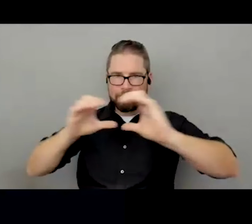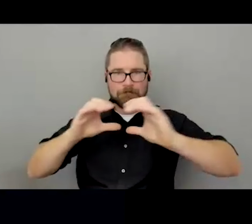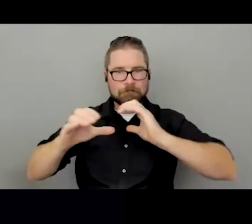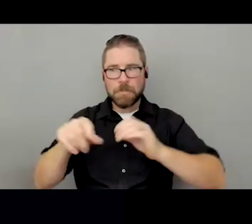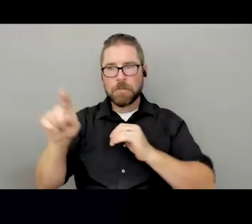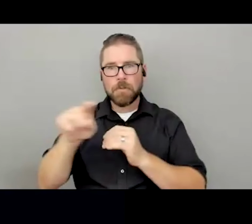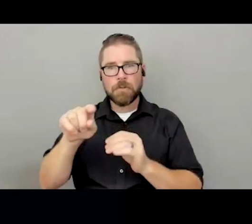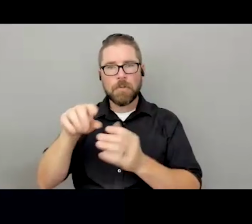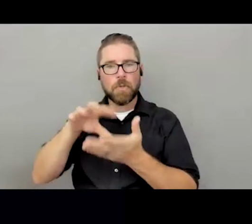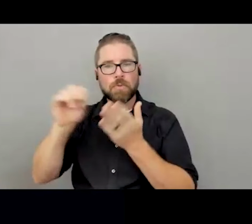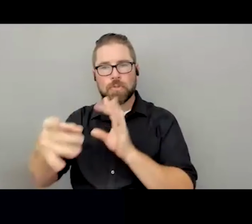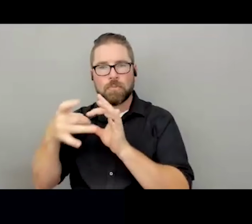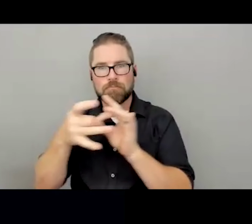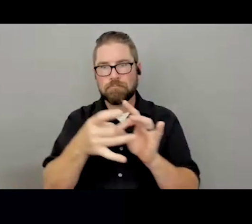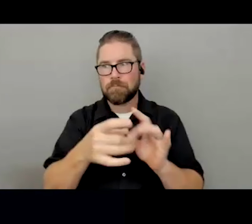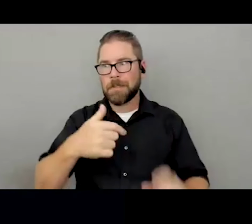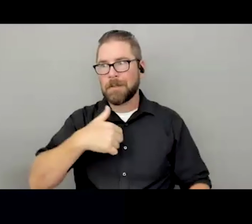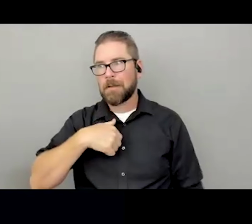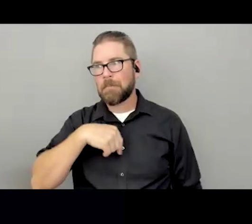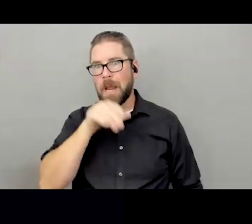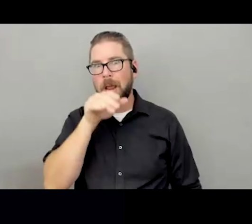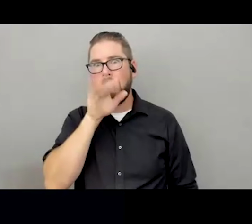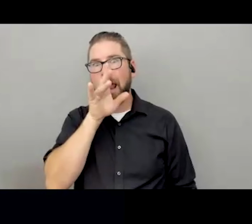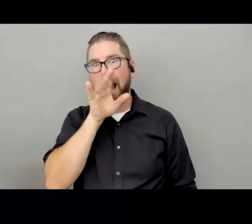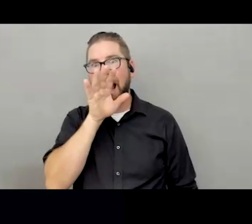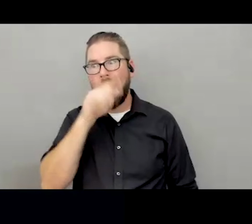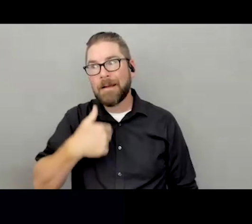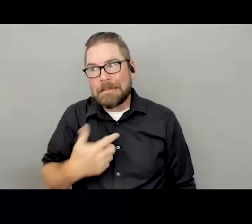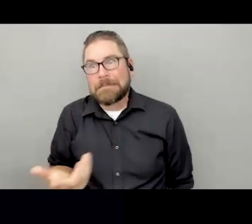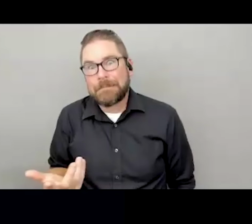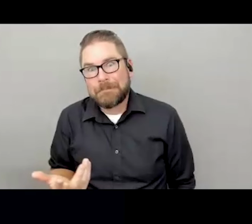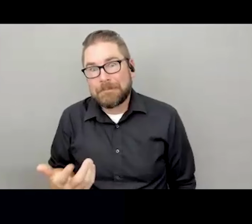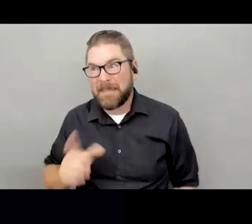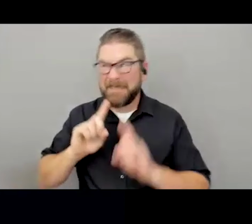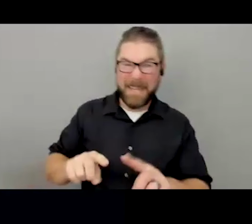I just said a lot of words, did I answer your question, David. Yep. We did, sir. Thank you. What I'm going to try